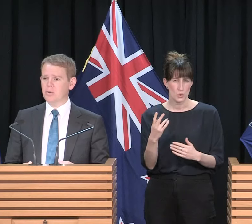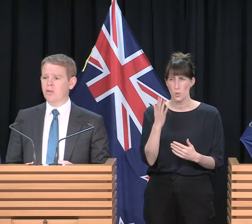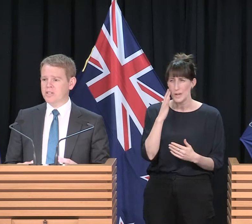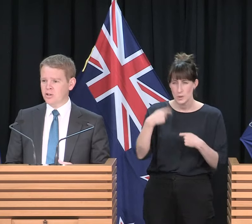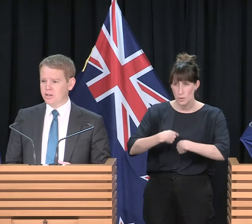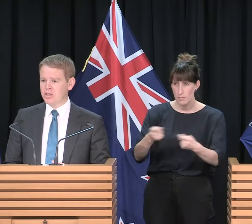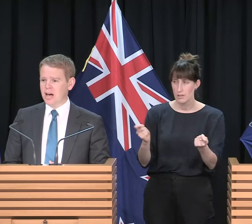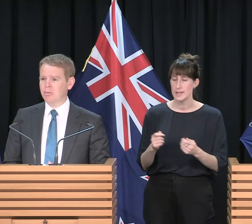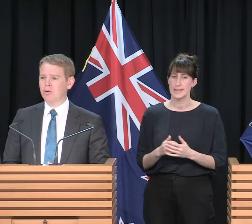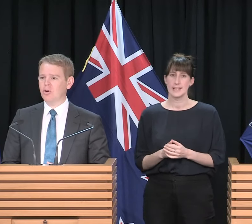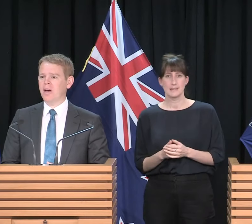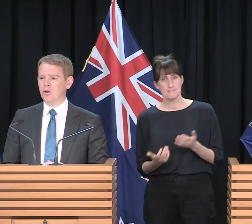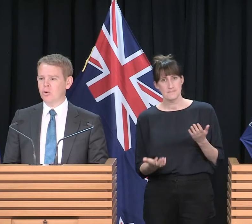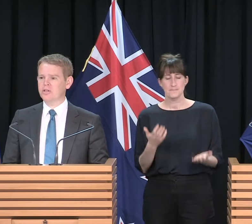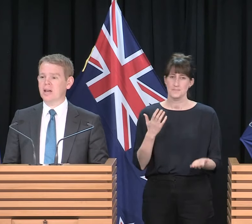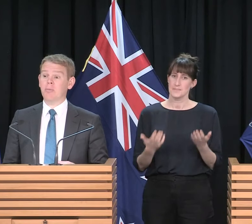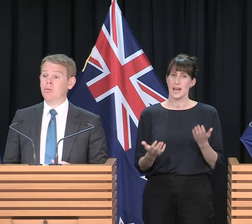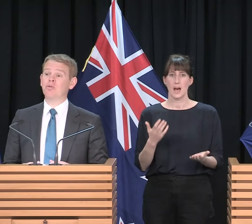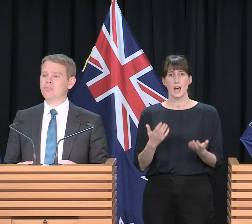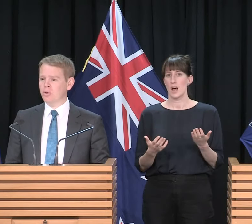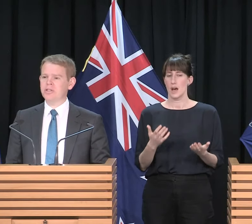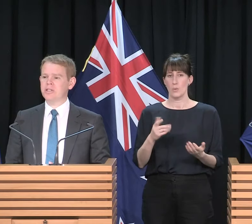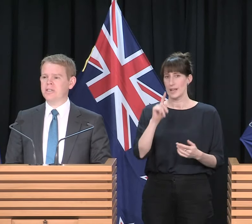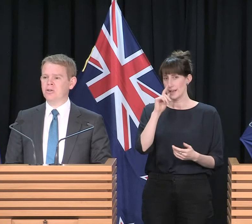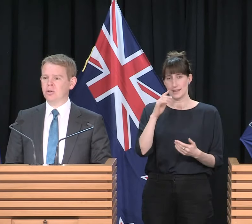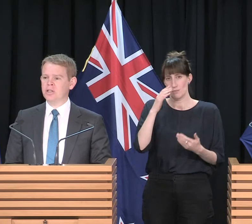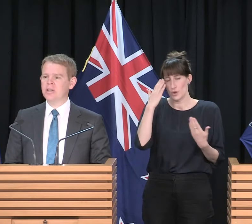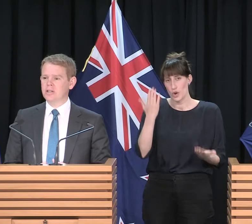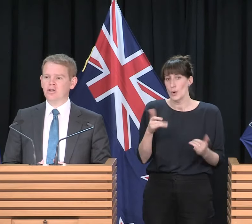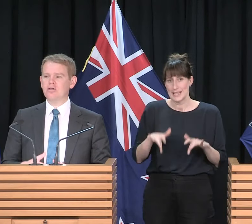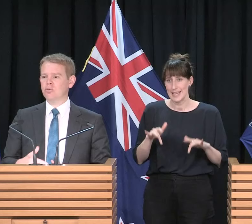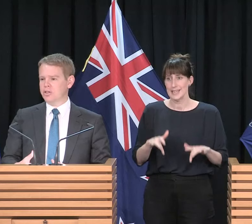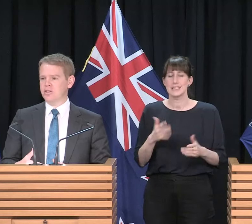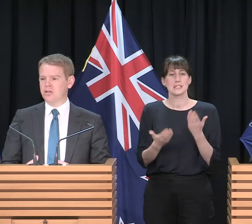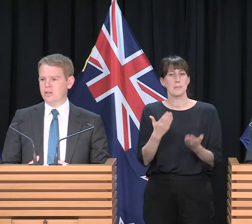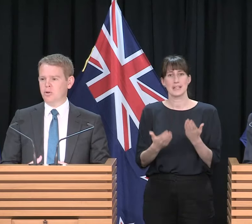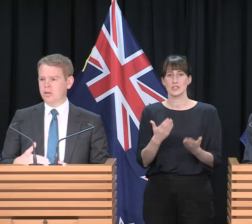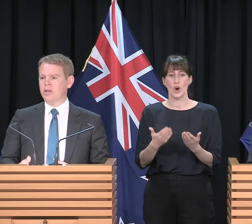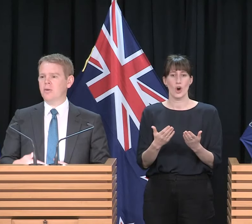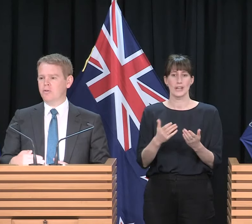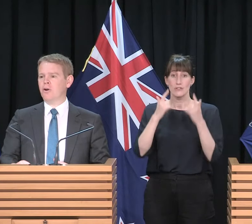strategy, of course, is still based on strong border protection, testing,